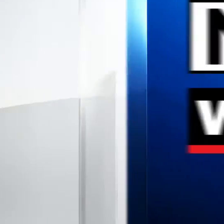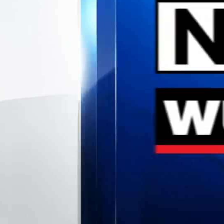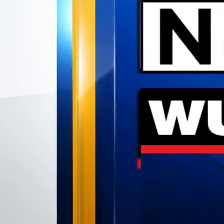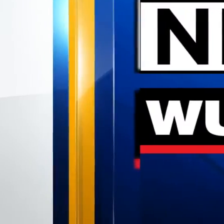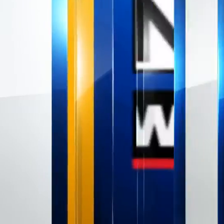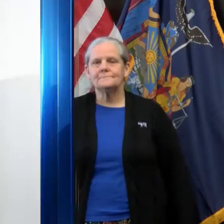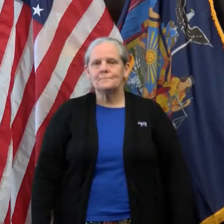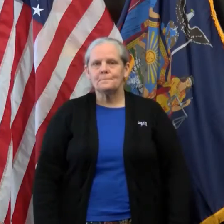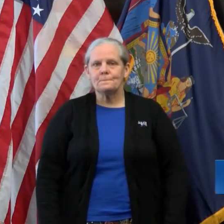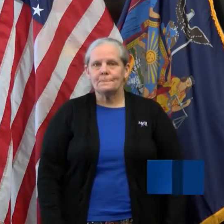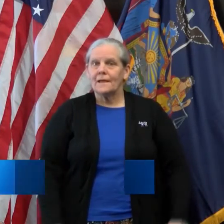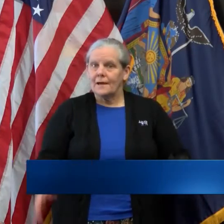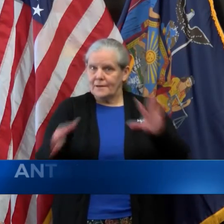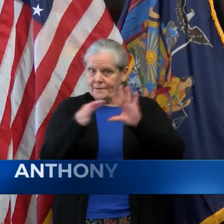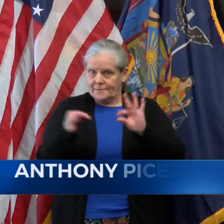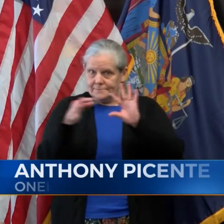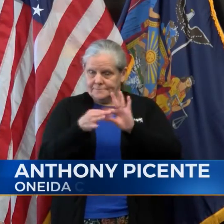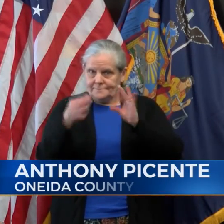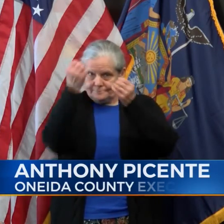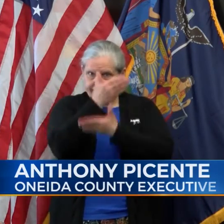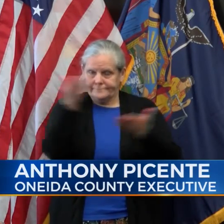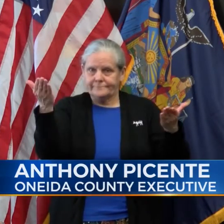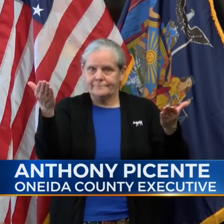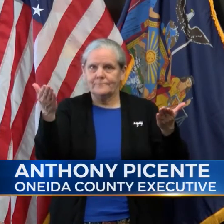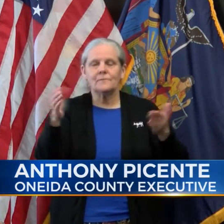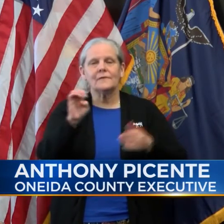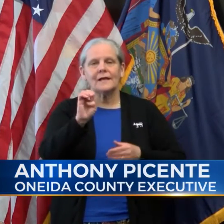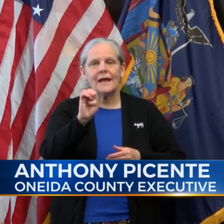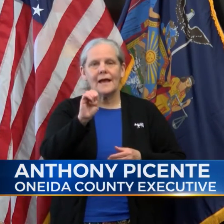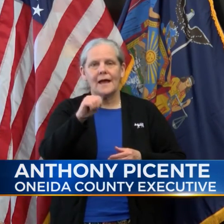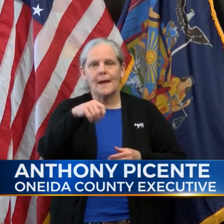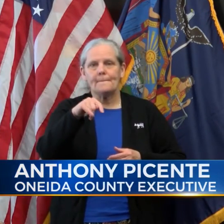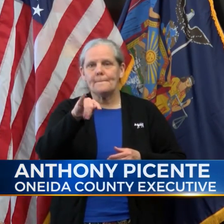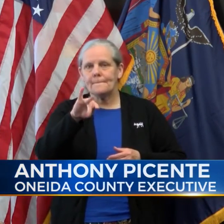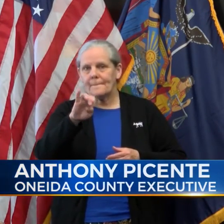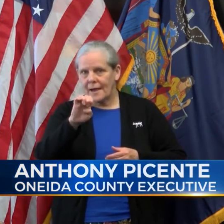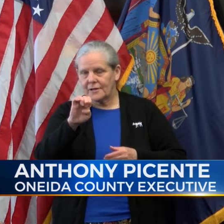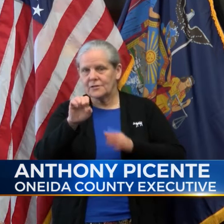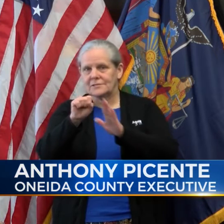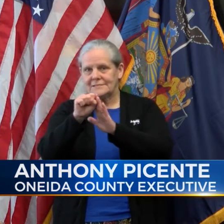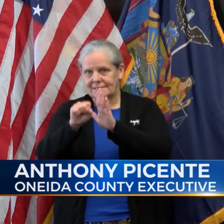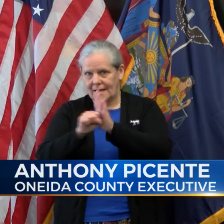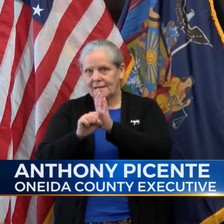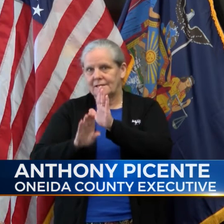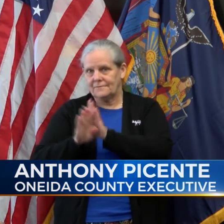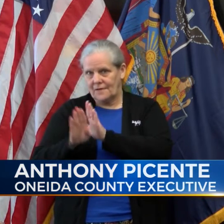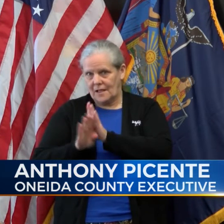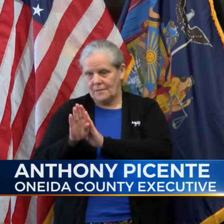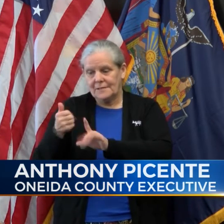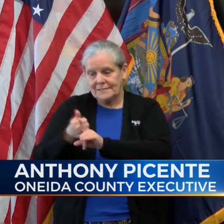SHALON STEVENS HAS MORE. EMPIRE STATE DEVLOPMENT WILL